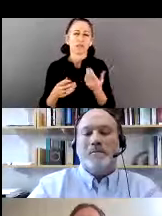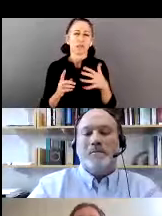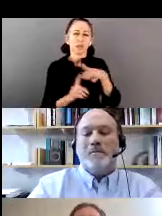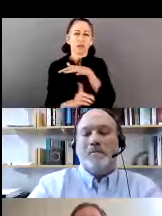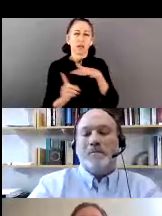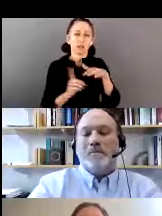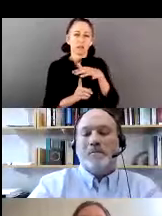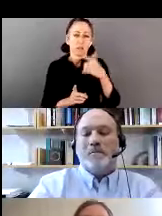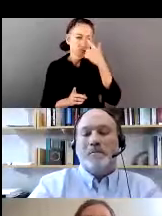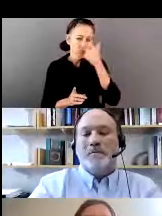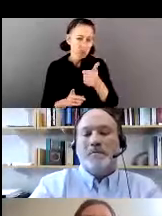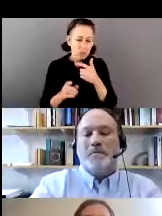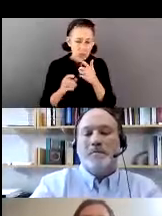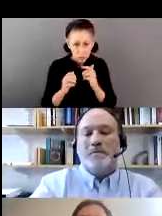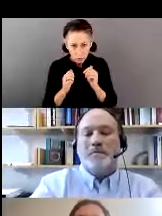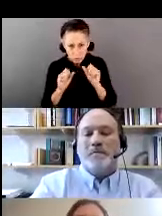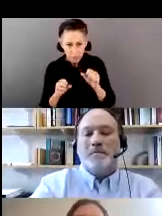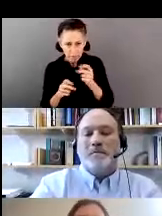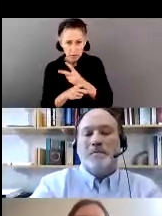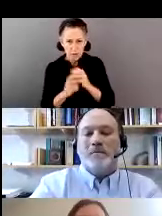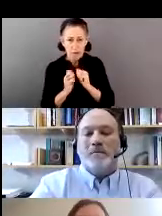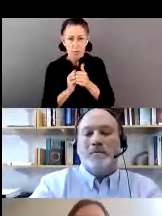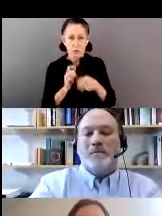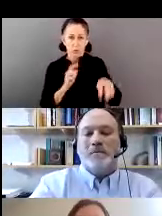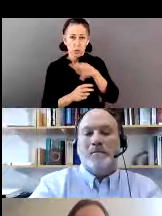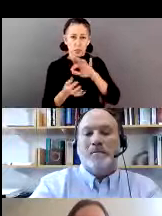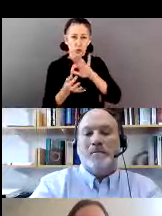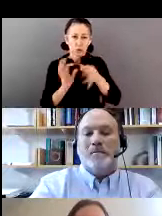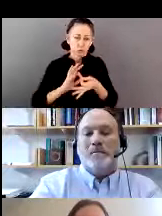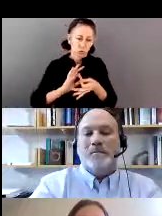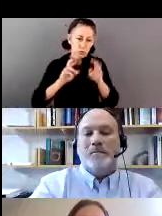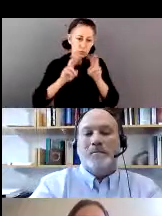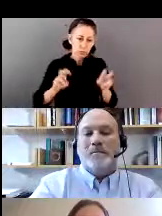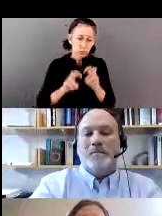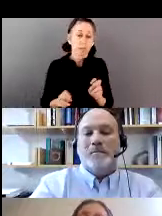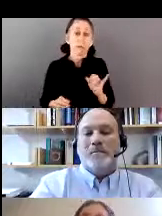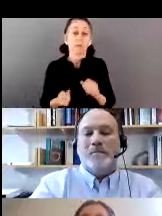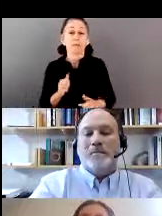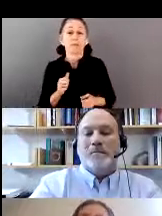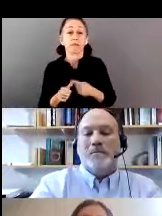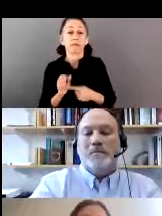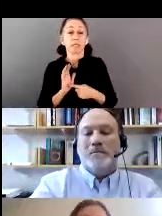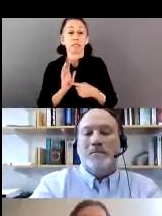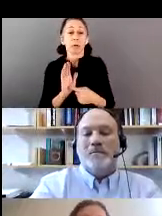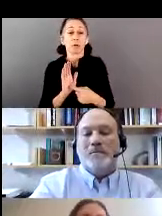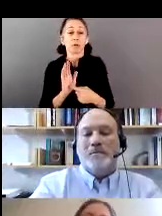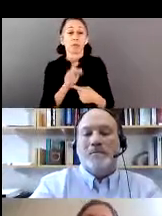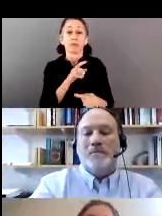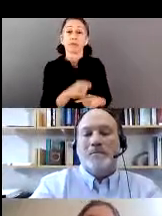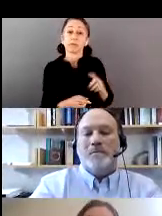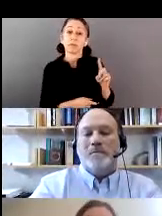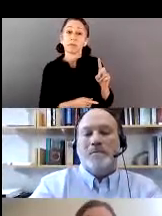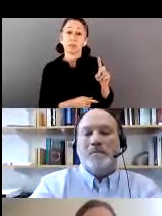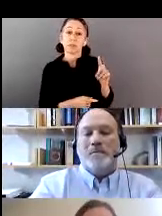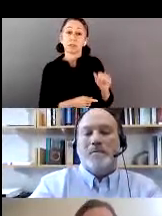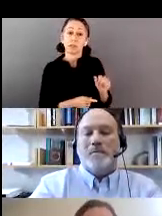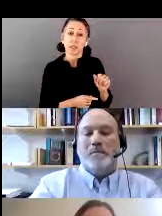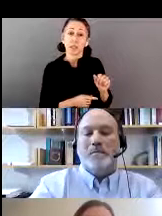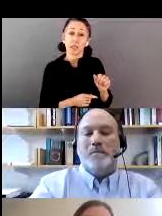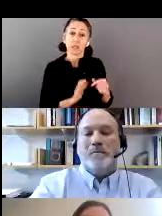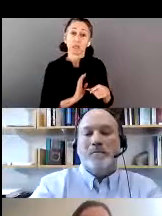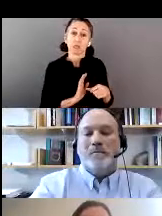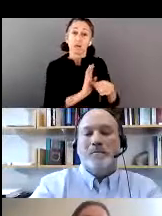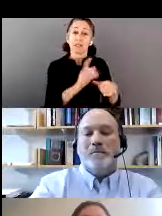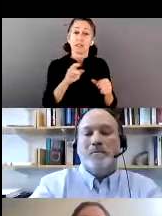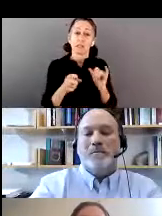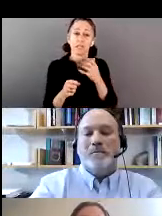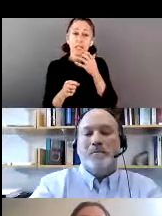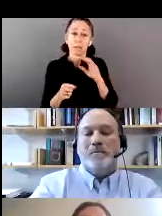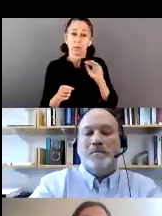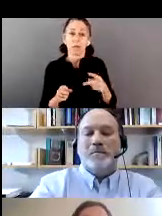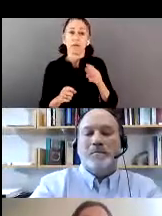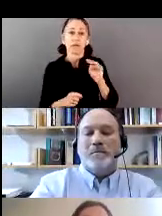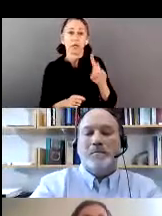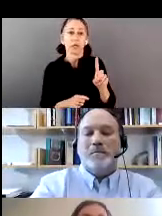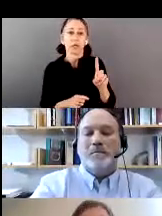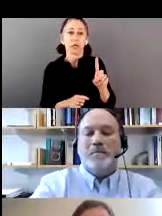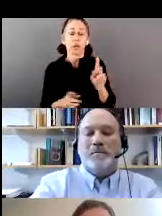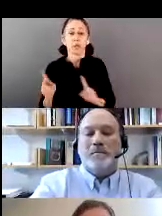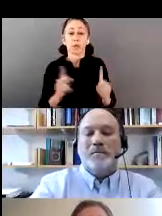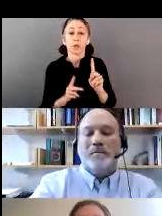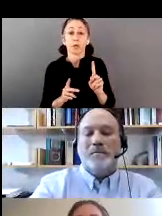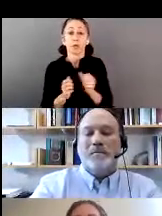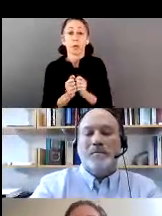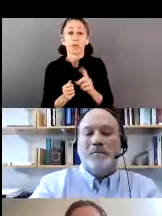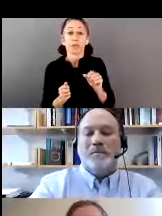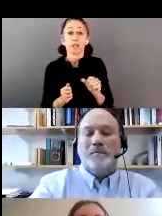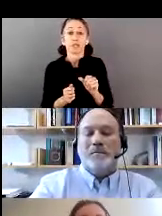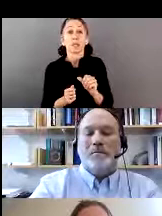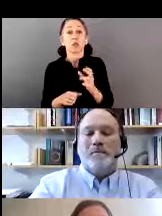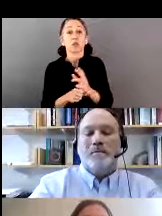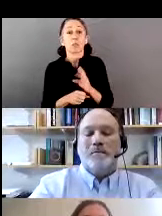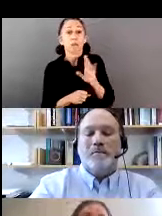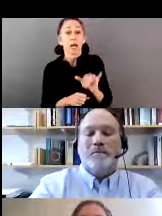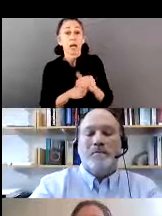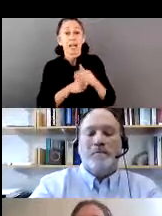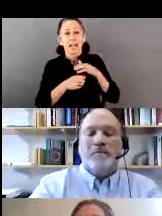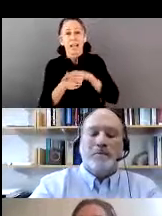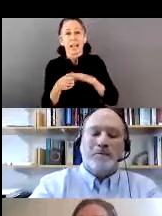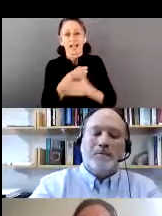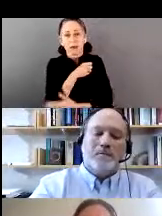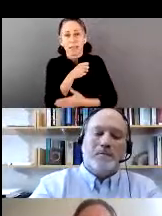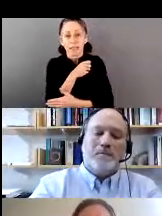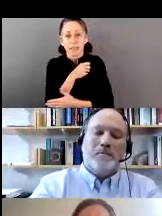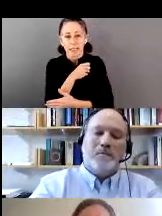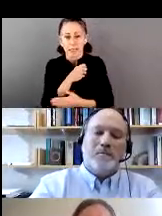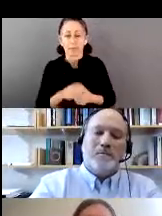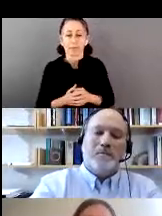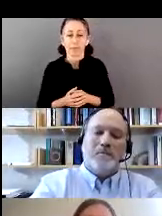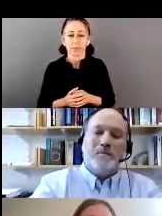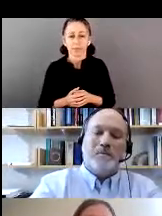So, what you can expect to find in these reports, you'll find the summary tables just as you'll see in the compendium report. But we also have some heat maps, which are useful. I have a couple of examples that I just threw up here just to provide some context so you can